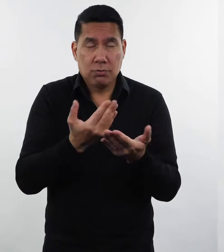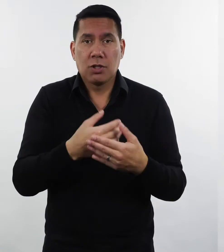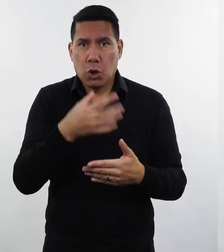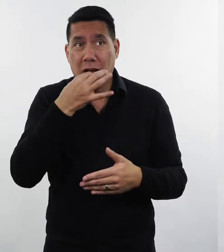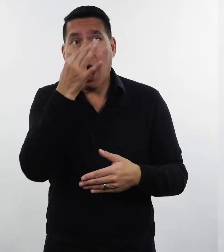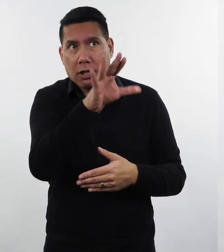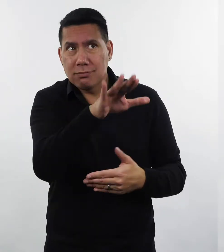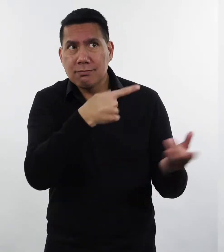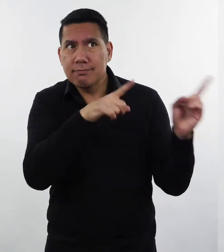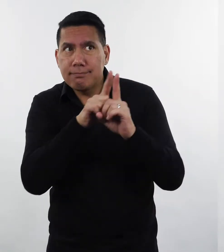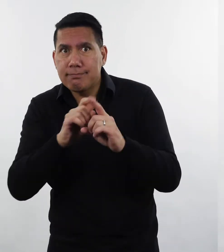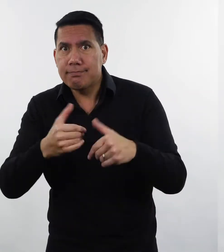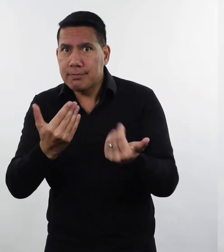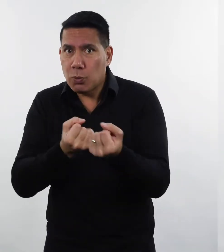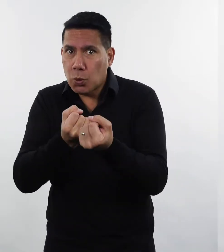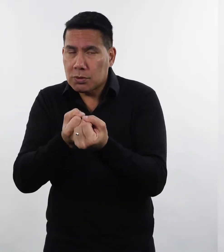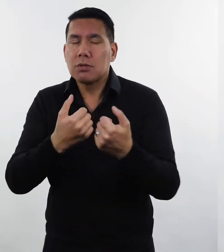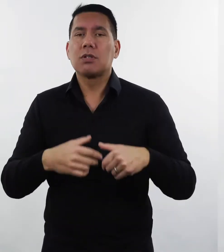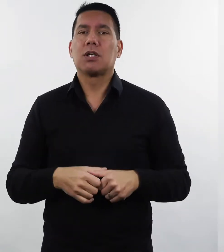The review is not carried out by the person who originally worked on your plan